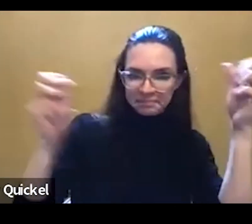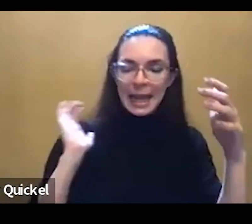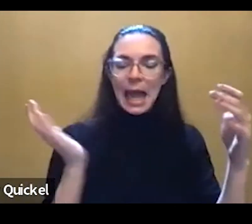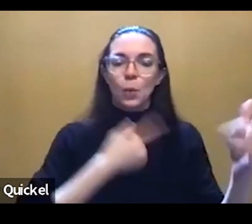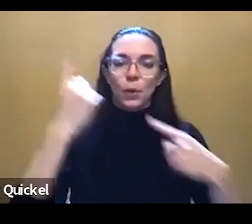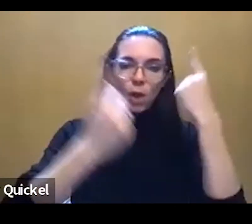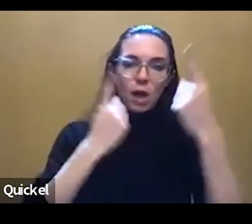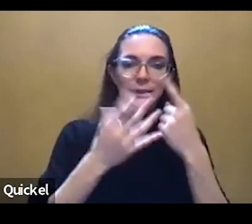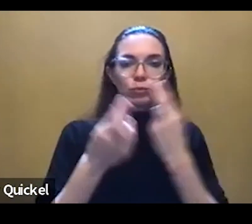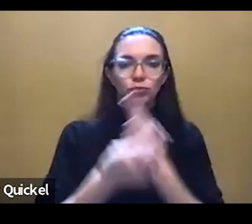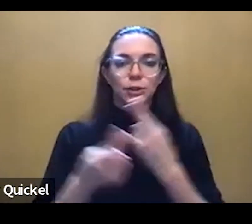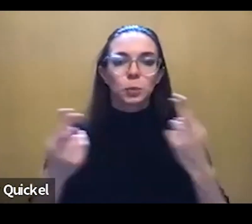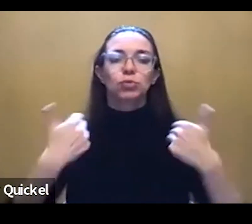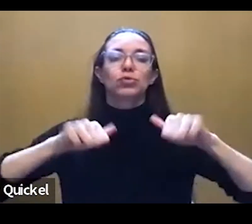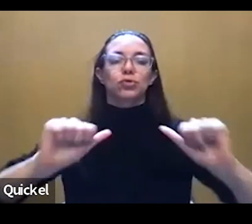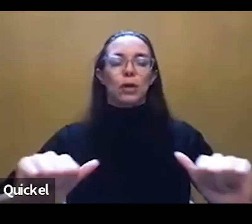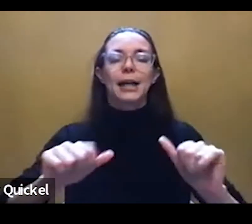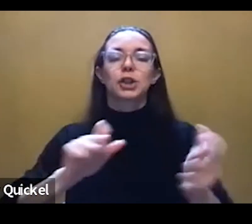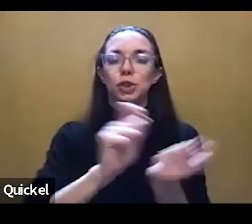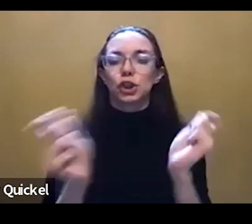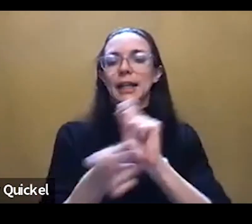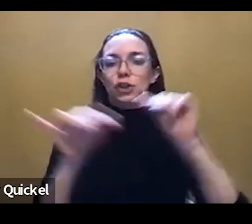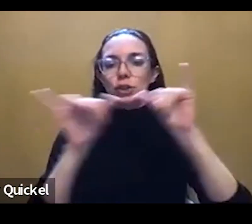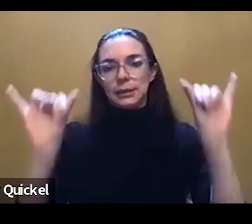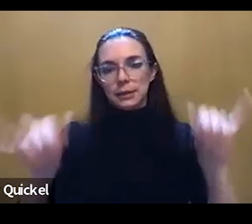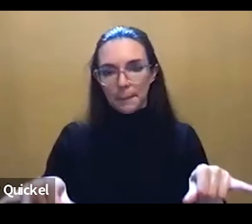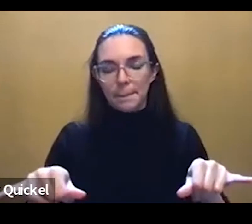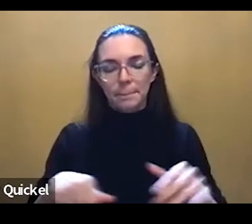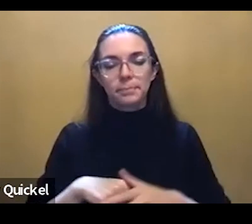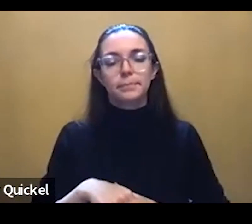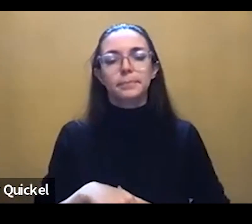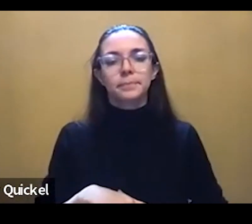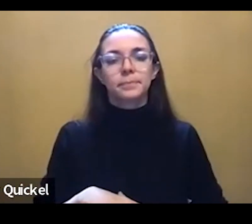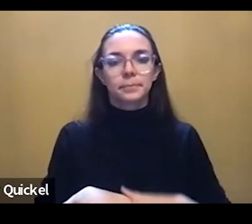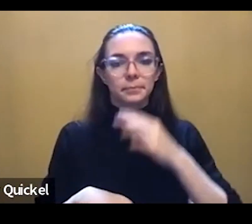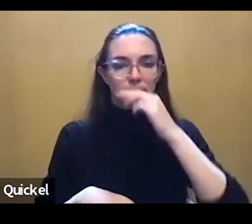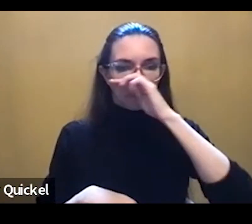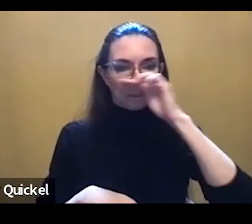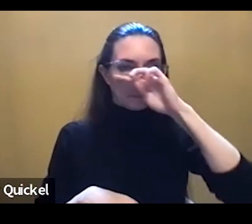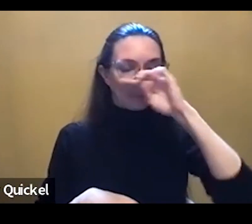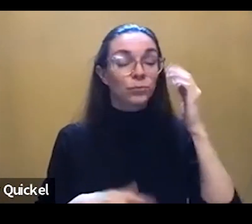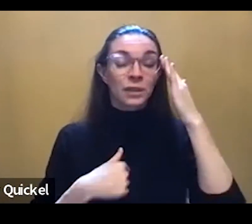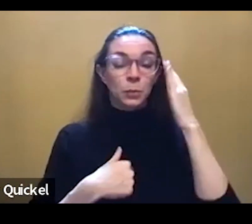try and change the system in the ways that we can uncover. Well, I'm so grateful to all